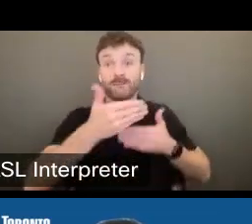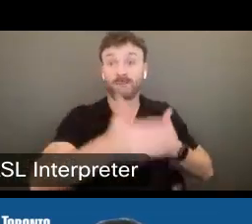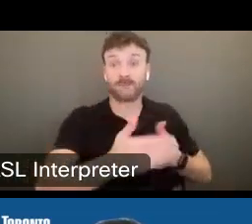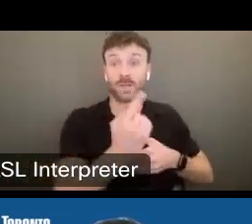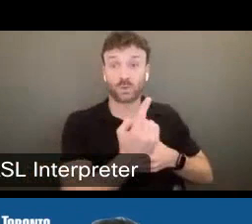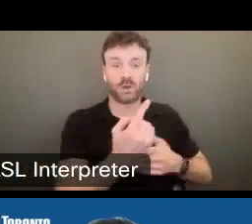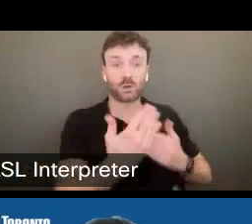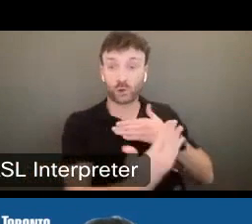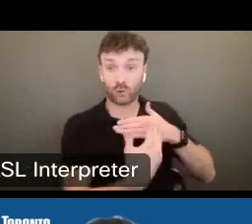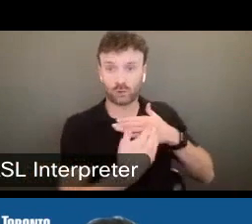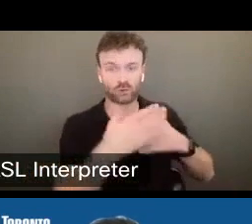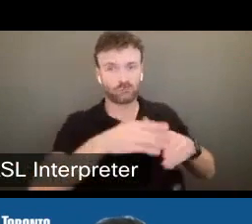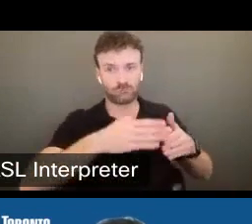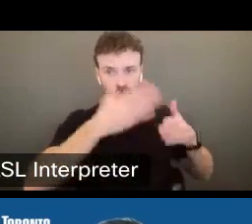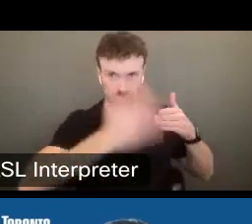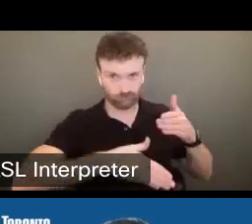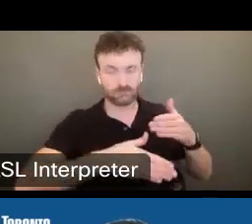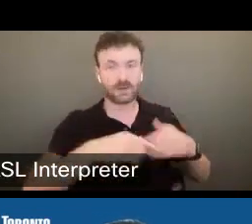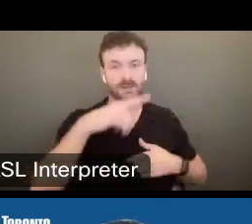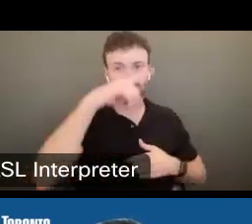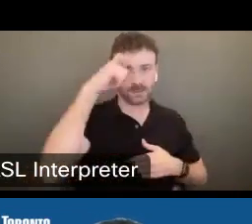for a spring/summer engagement last year.